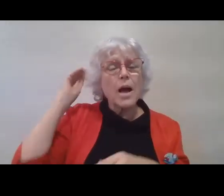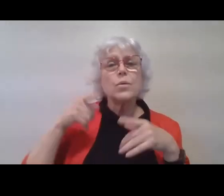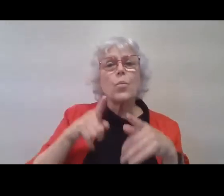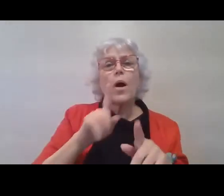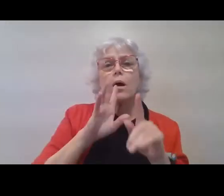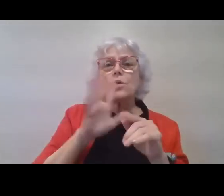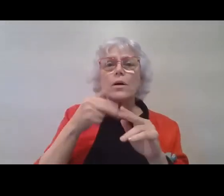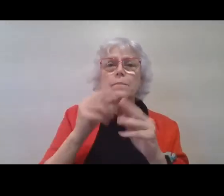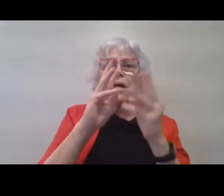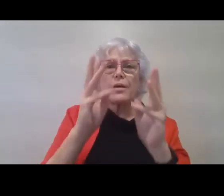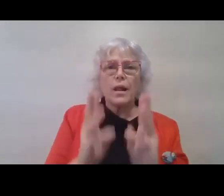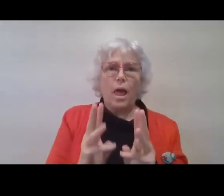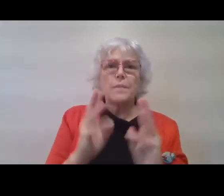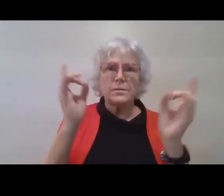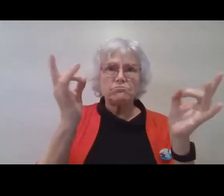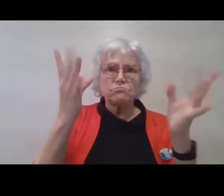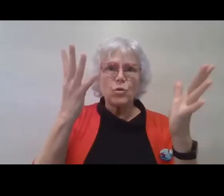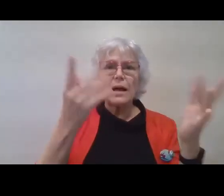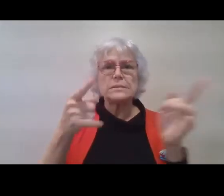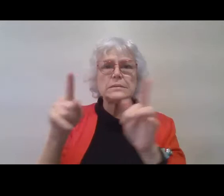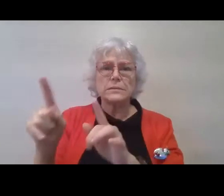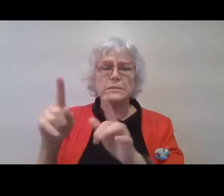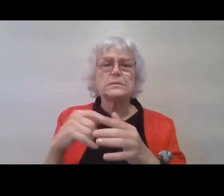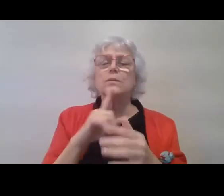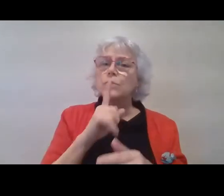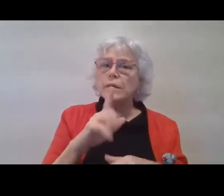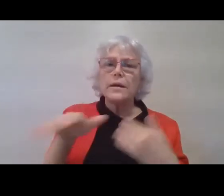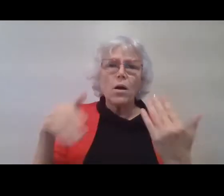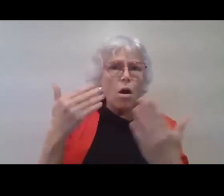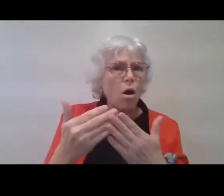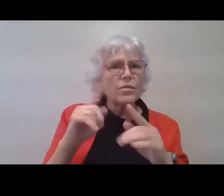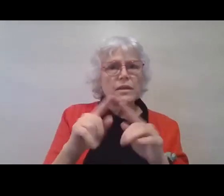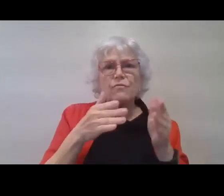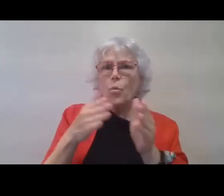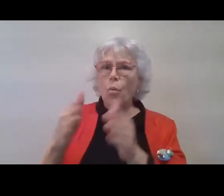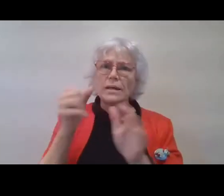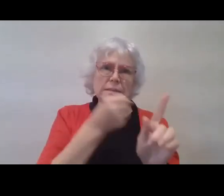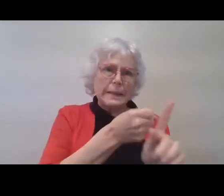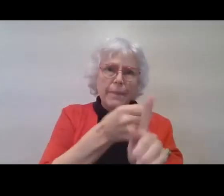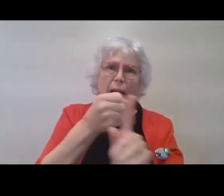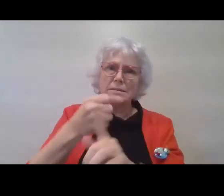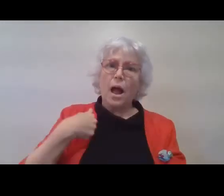crisis. Is what this all all the ways this impacts us and is being